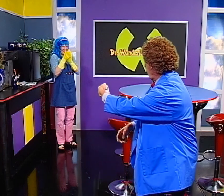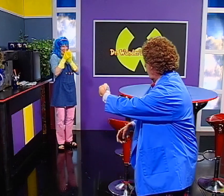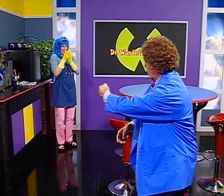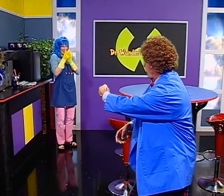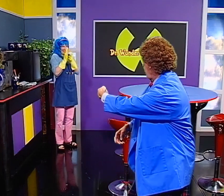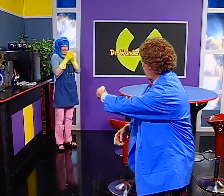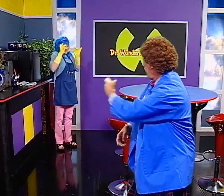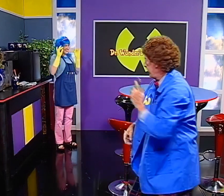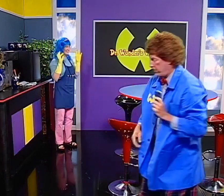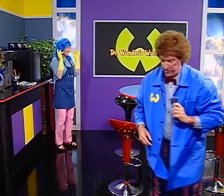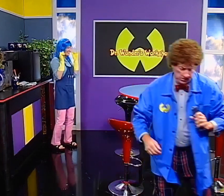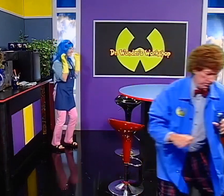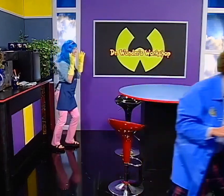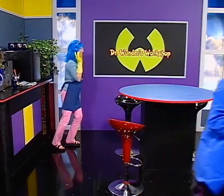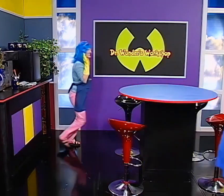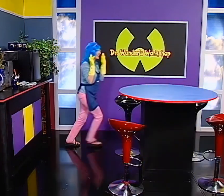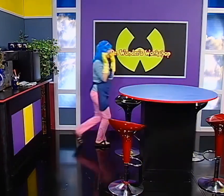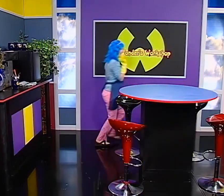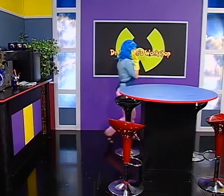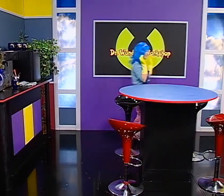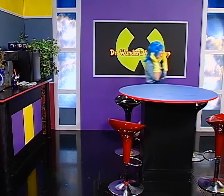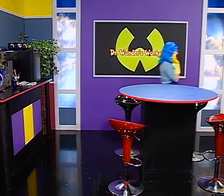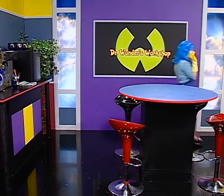AND START. (GIGGLING.) HMM.